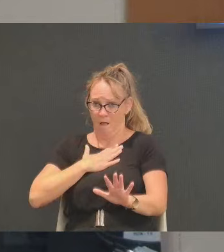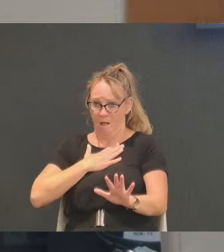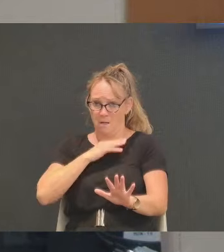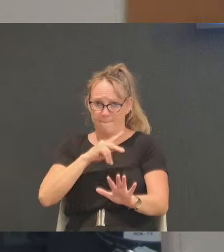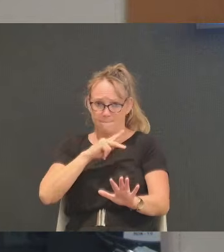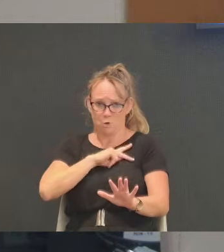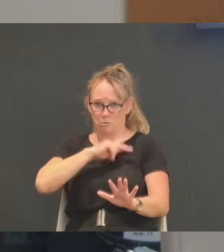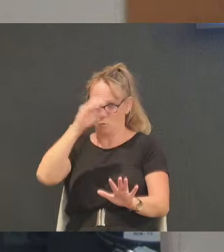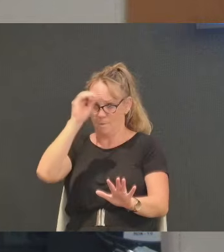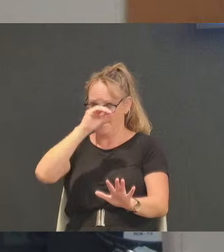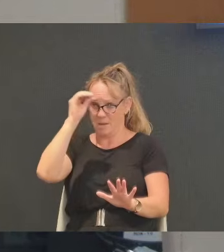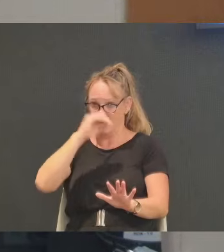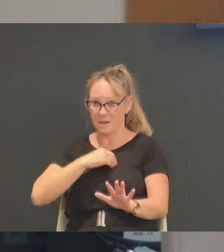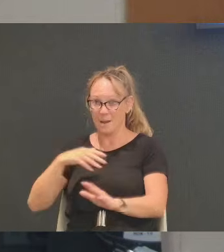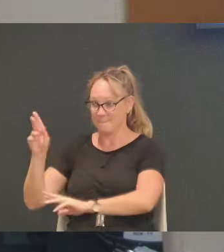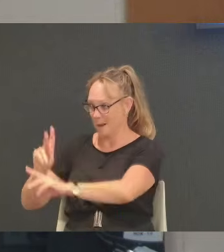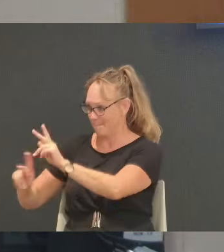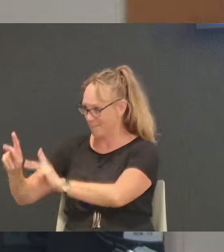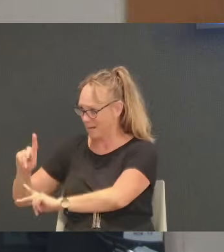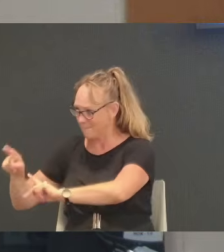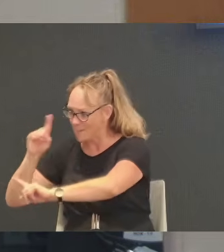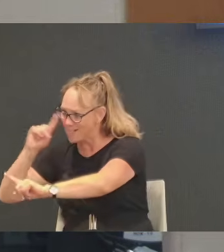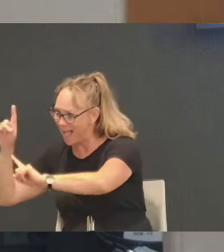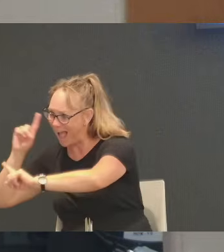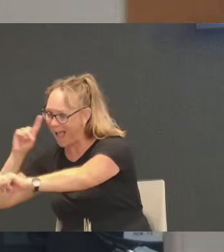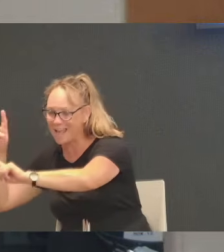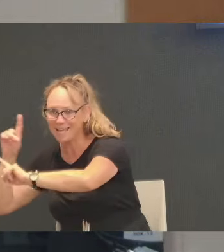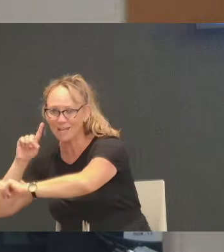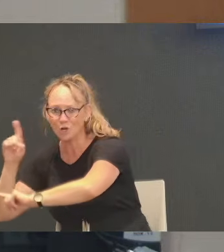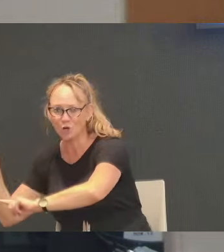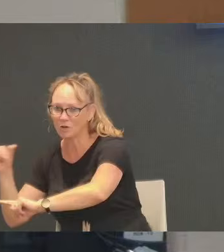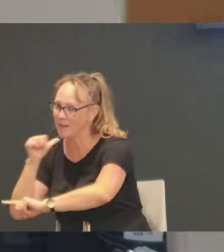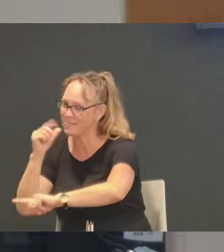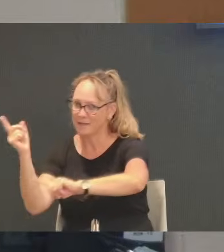not a lot of these people were at the hearings. I was on the elevator. Lady was very upset going